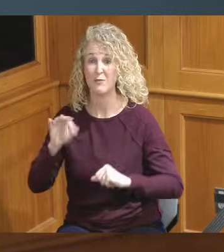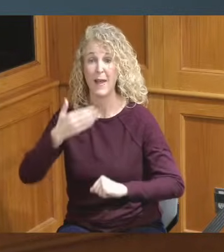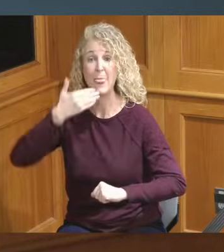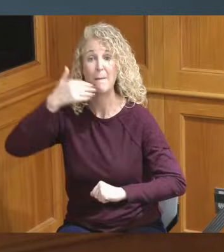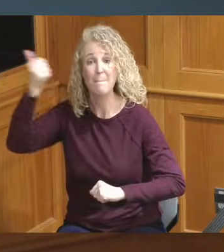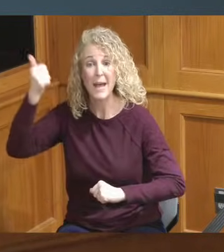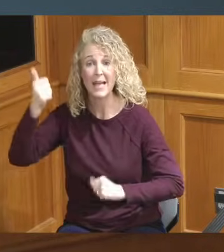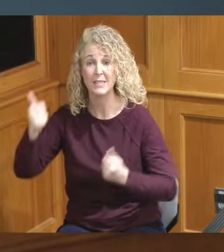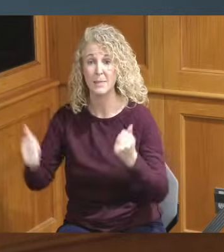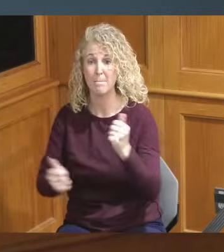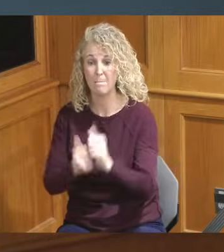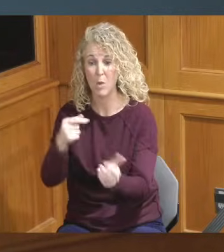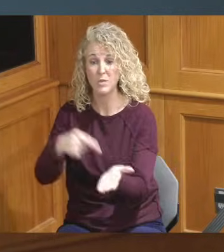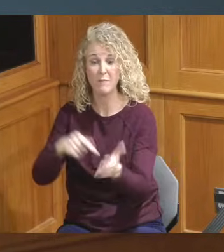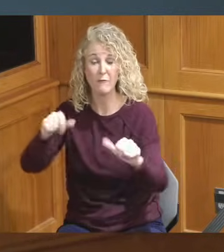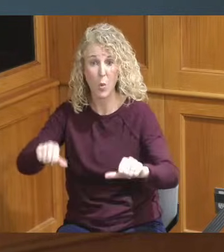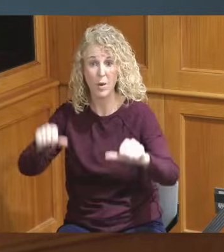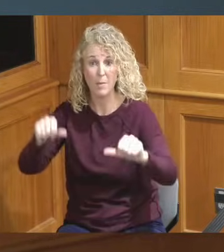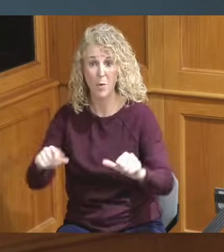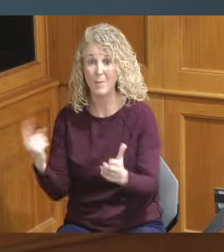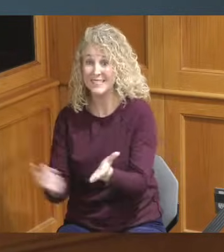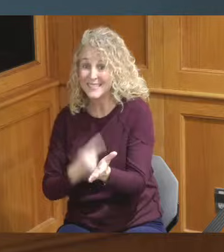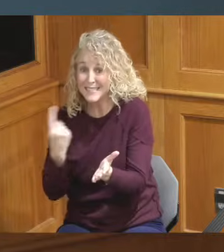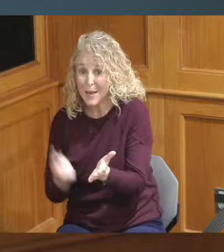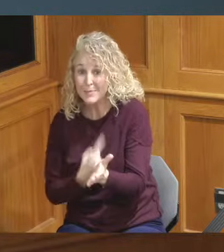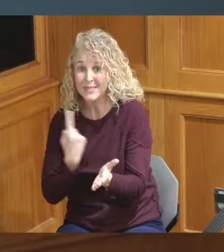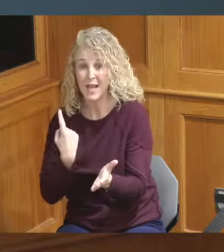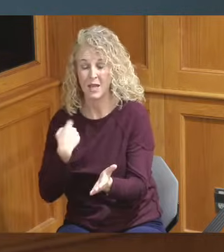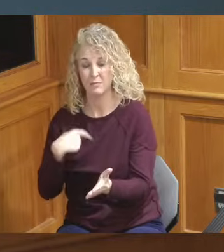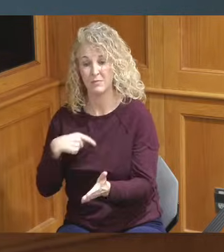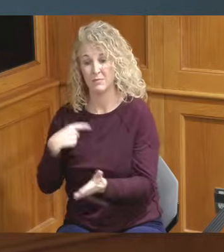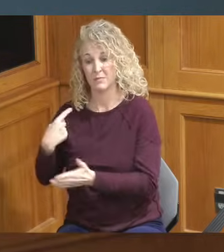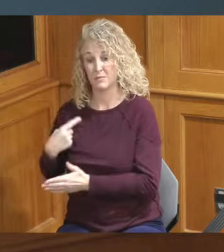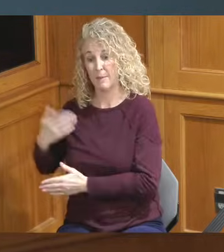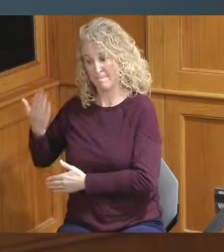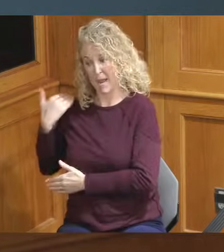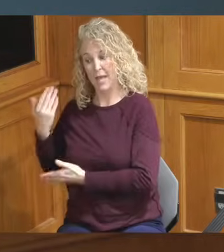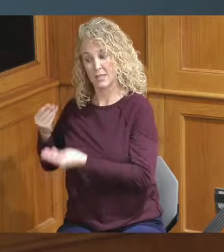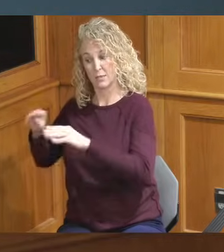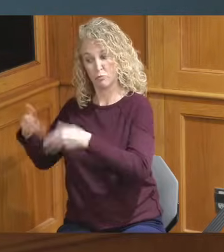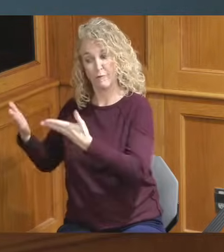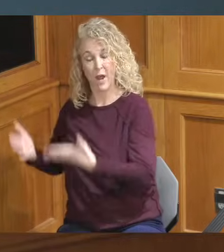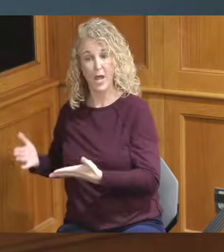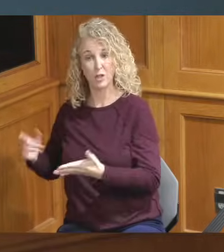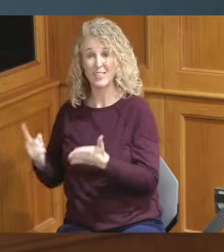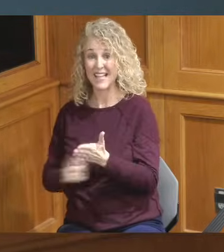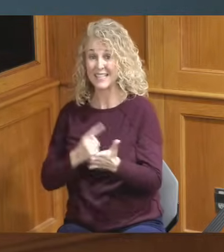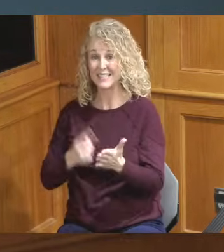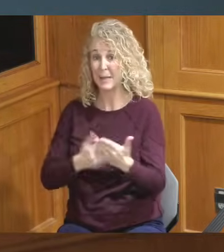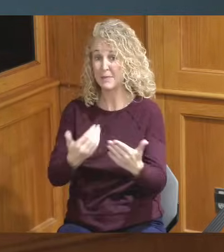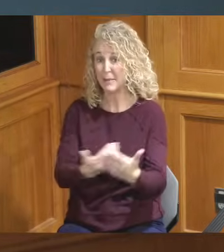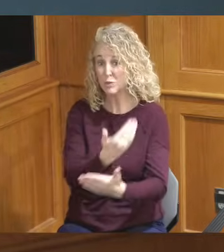we have to go to providers that we've used before and I also think we have to look outside of that